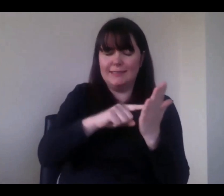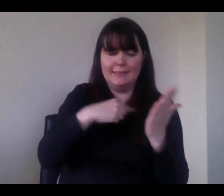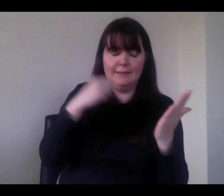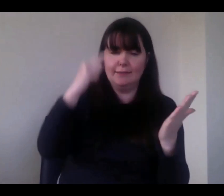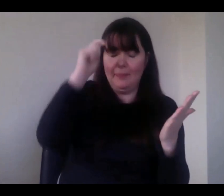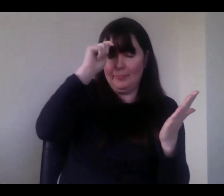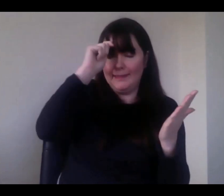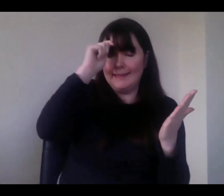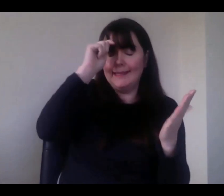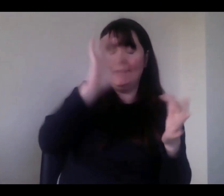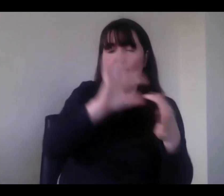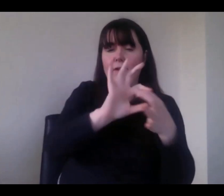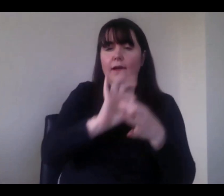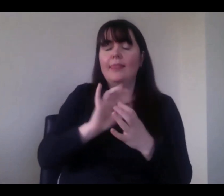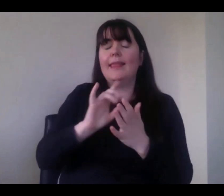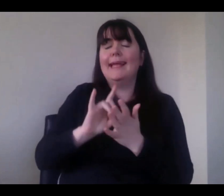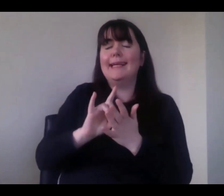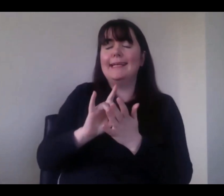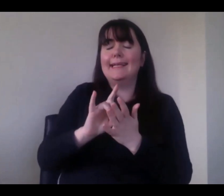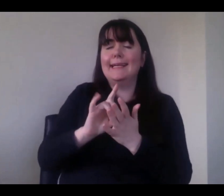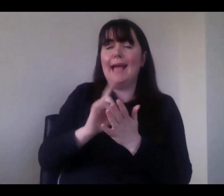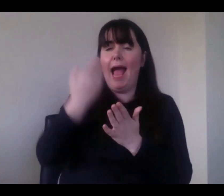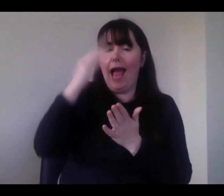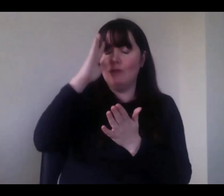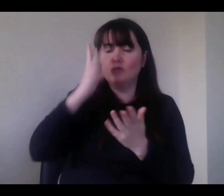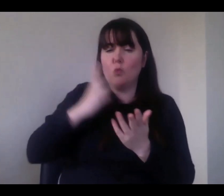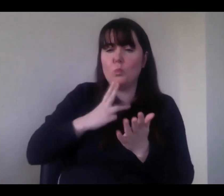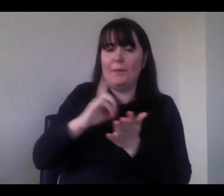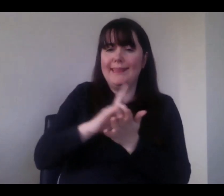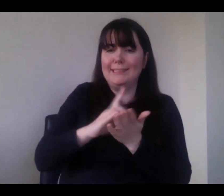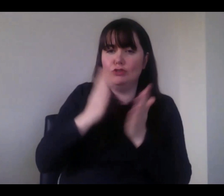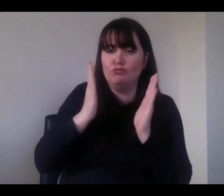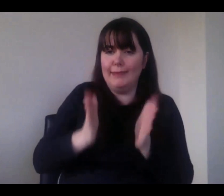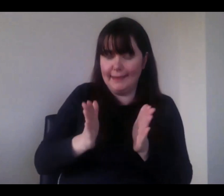And the thing about it is that, you know, it was written in the 30s. And we started looking